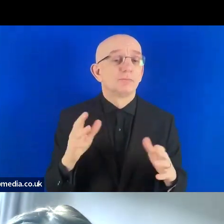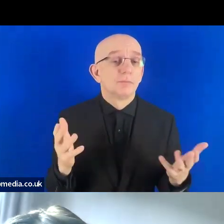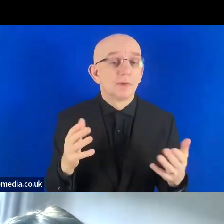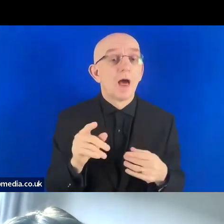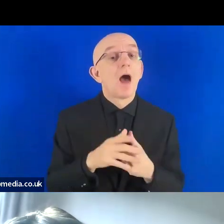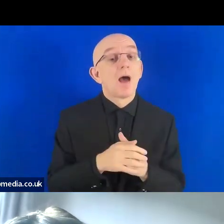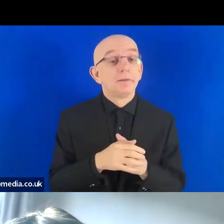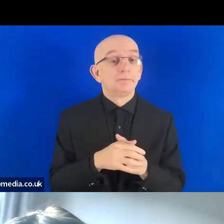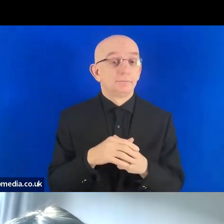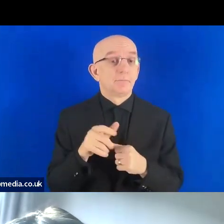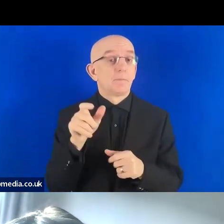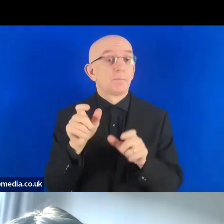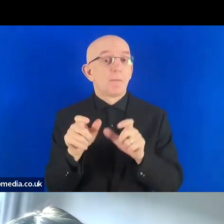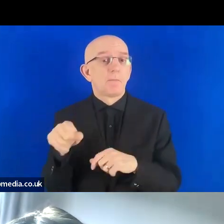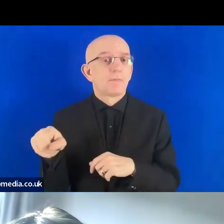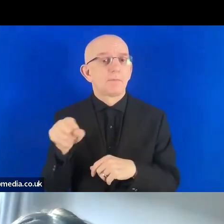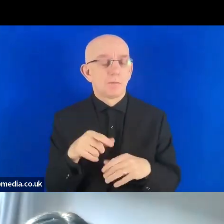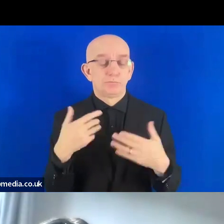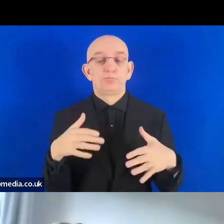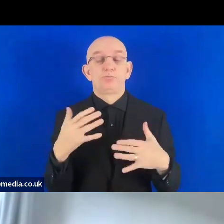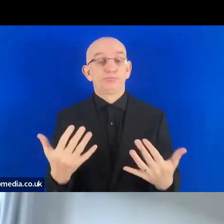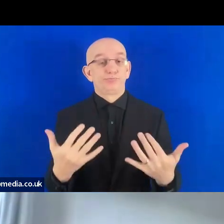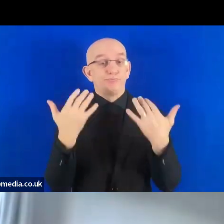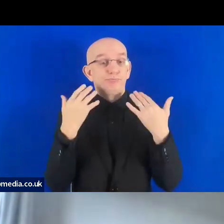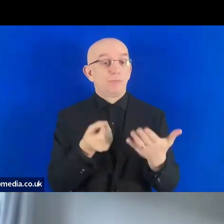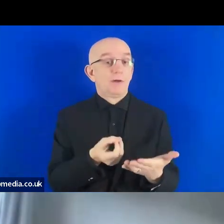all of the information that you are looking for, but we promise you that,